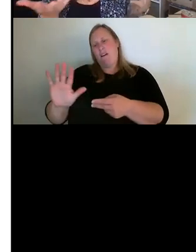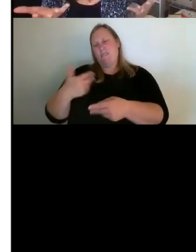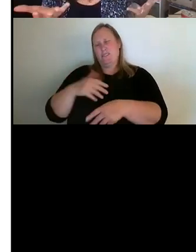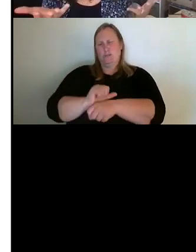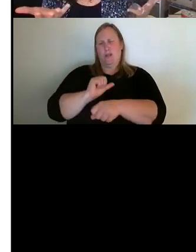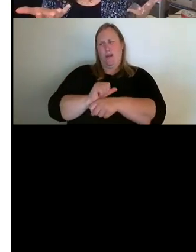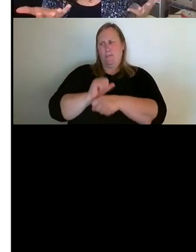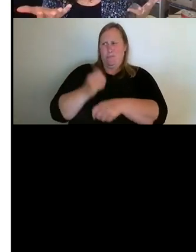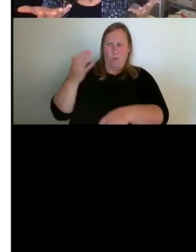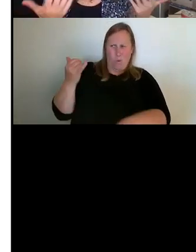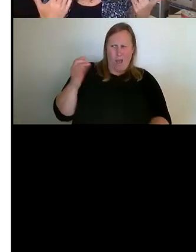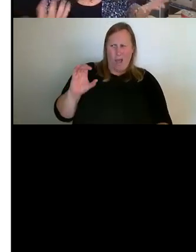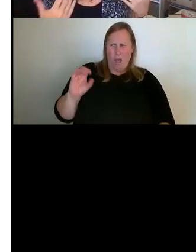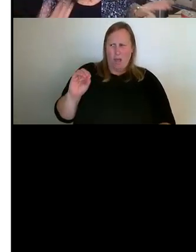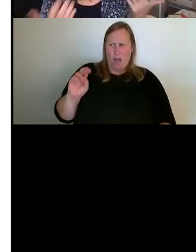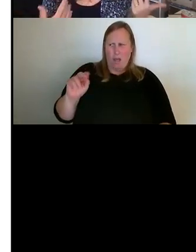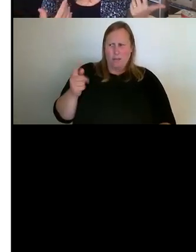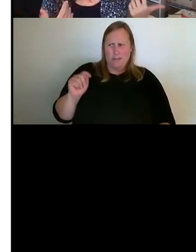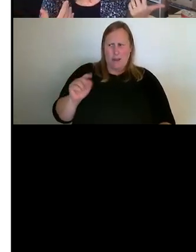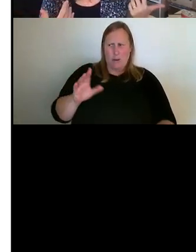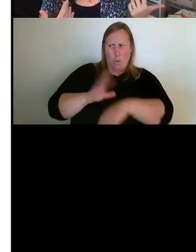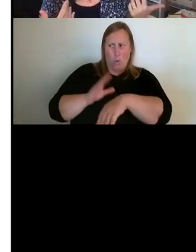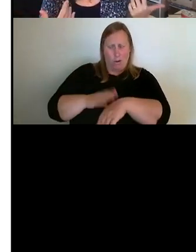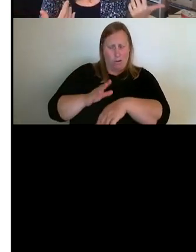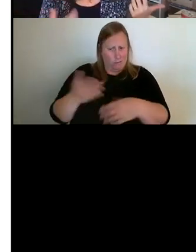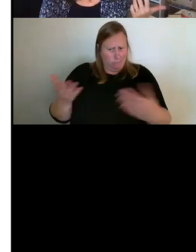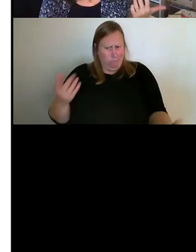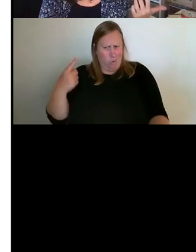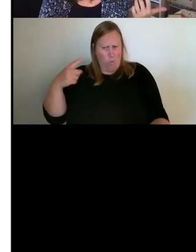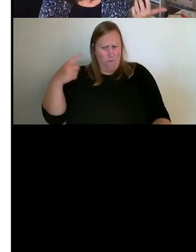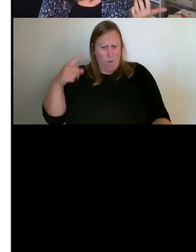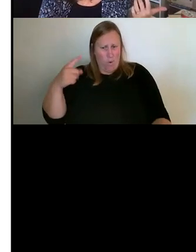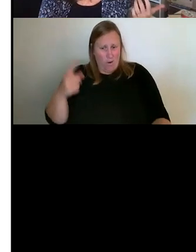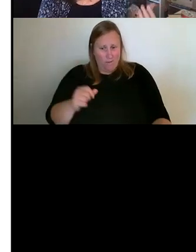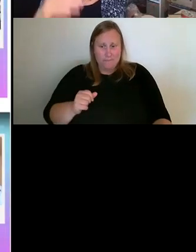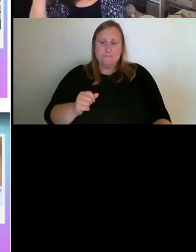warnings have to do with -- I am not going to talk about things I shouldn't talk about.